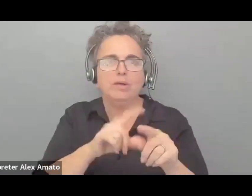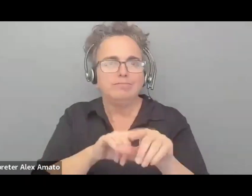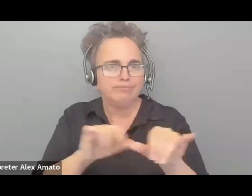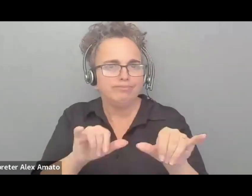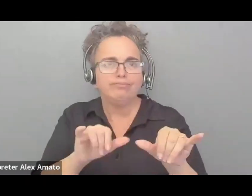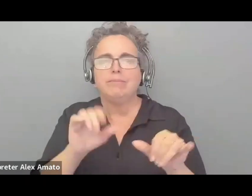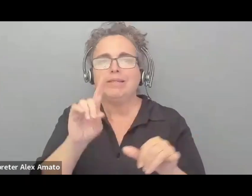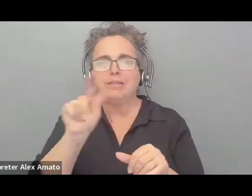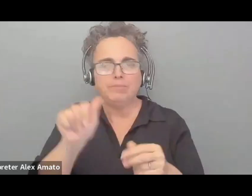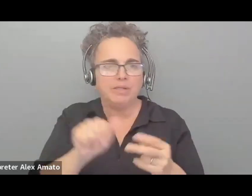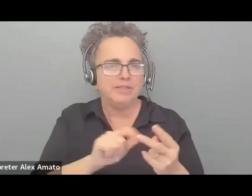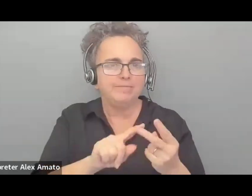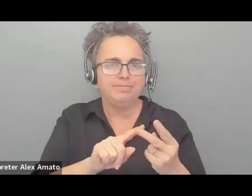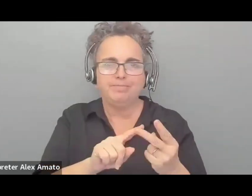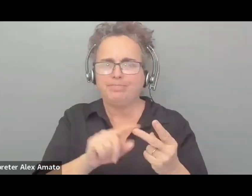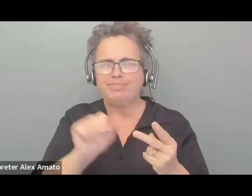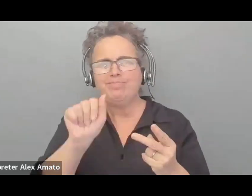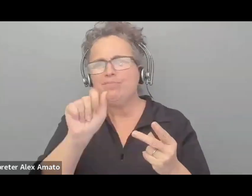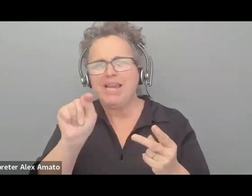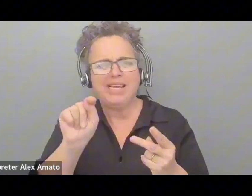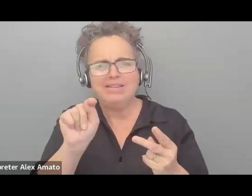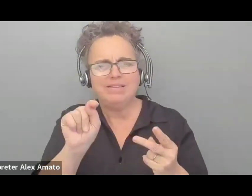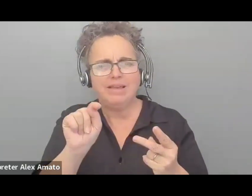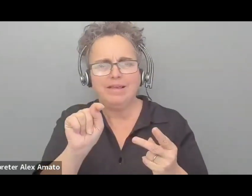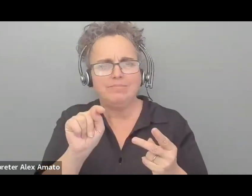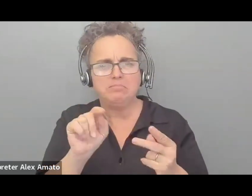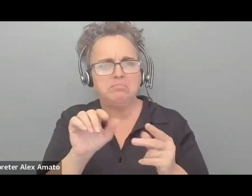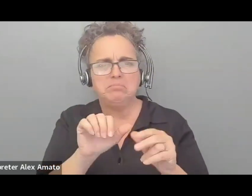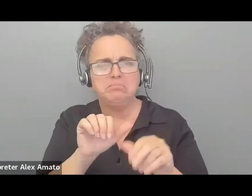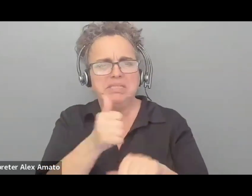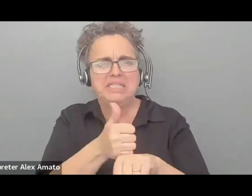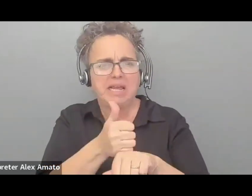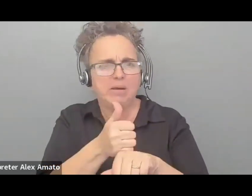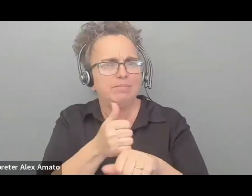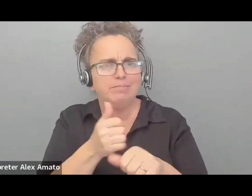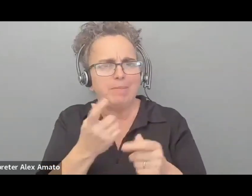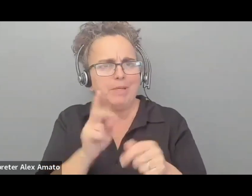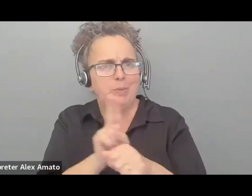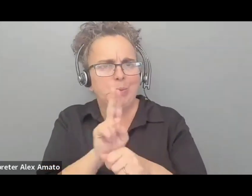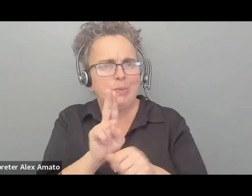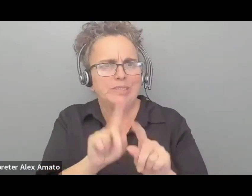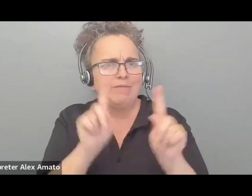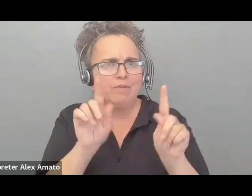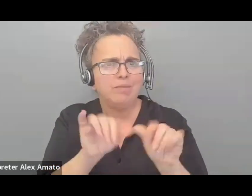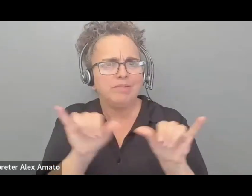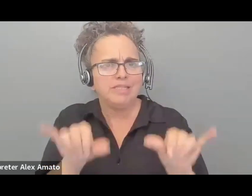that they might leverage, I'll ask them what is their, you know, what are like the tools, the AT set up,